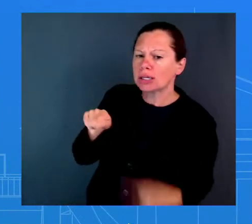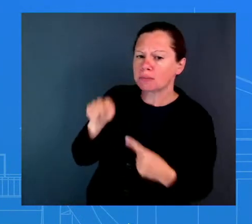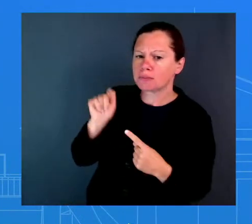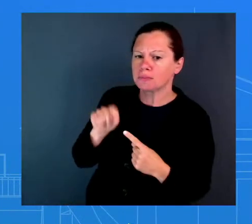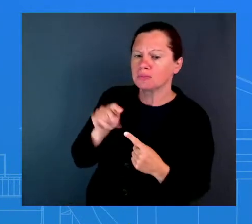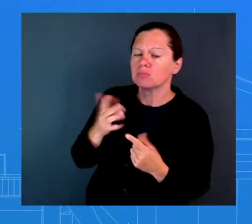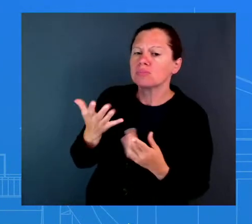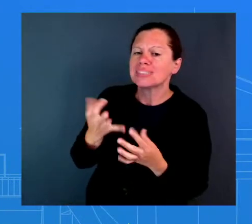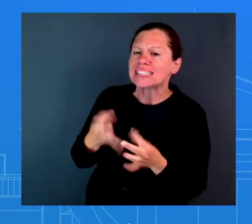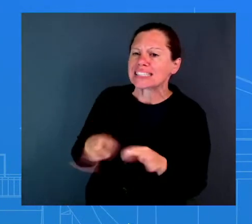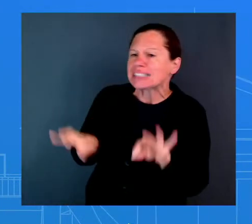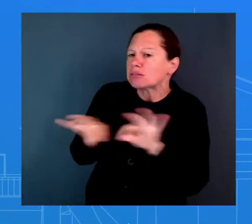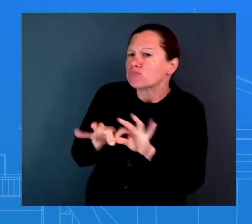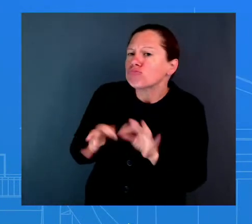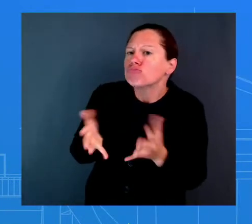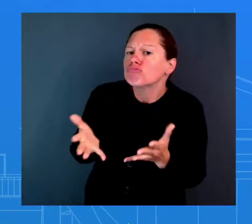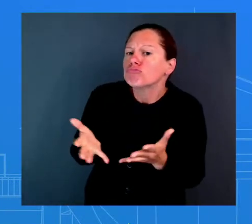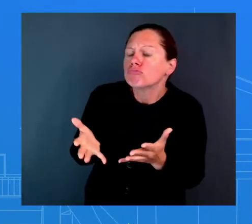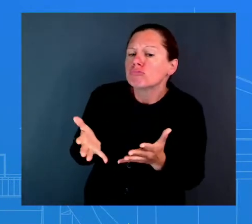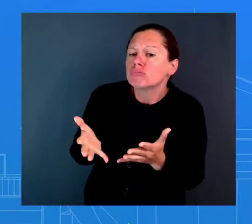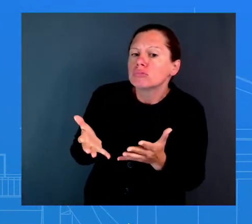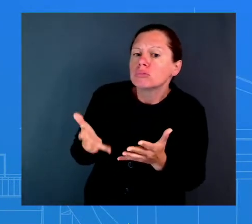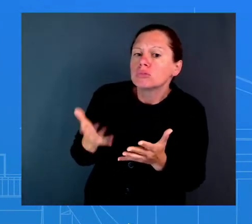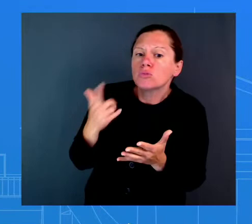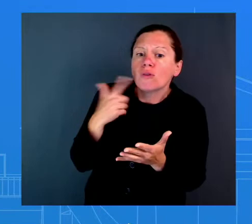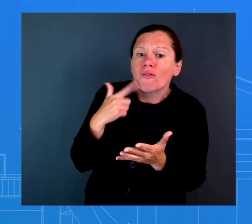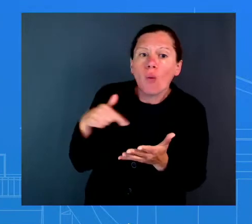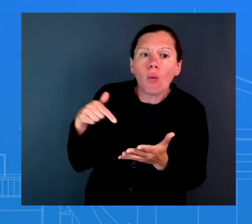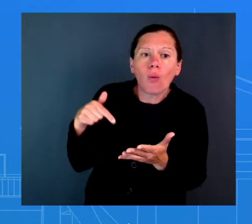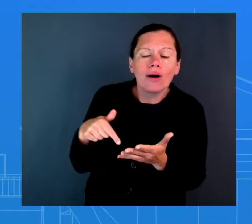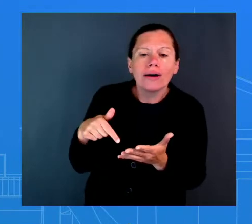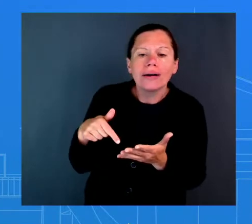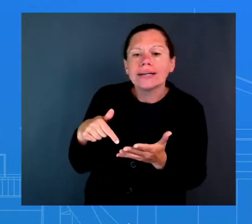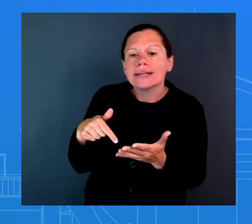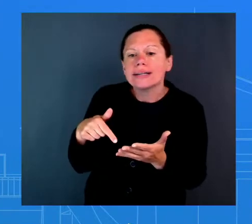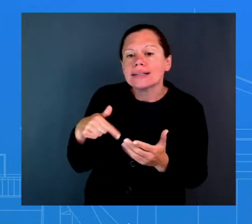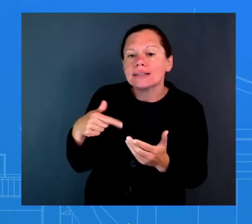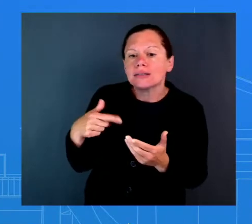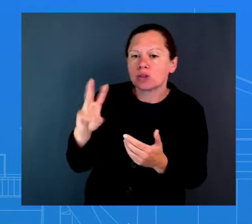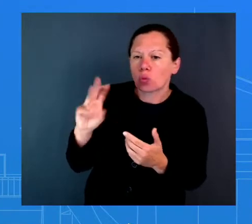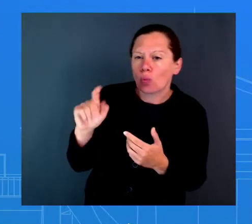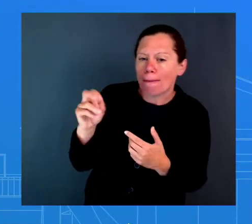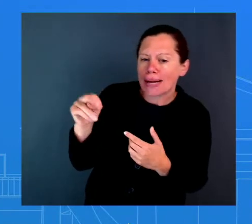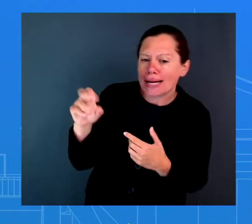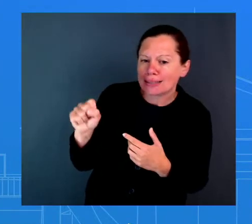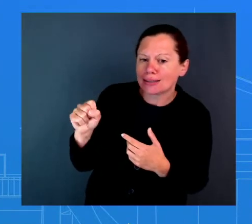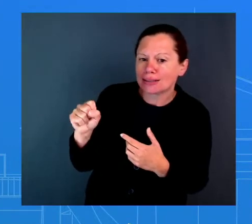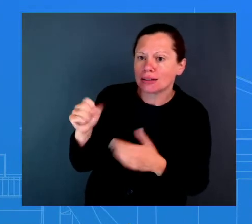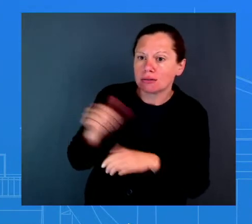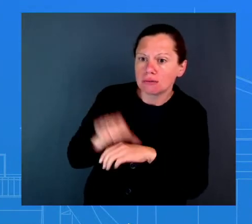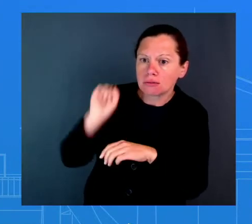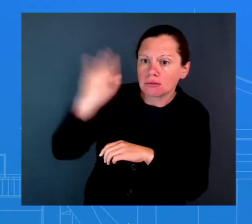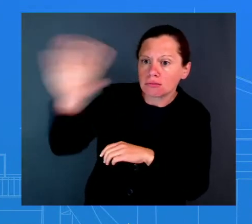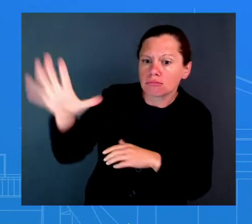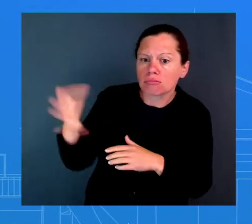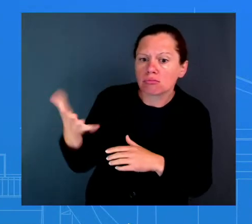kind of, discussions about what weapons will go and what -- when they will go. There are some members of -- of Congress,